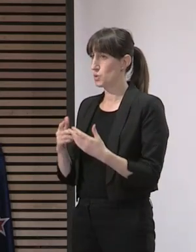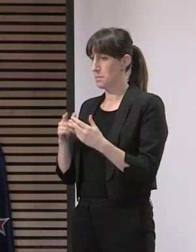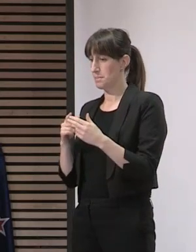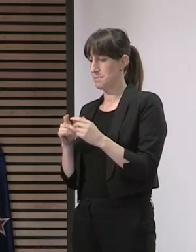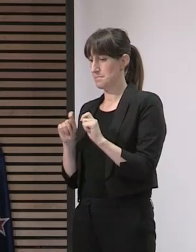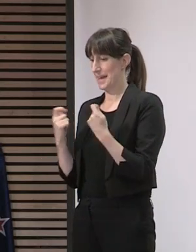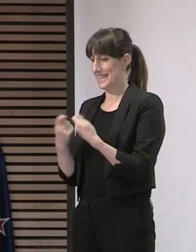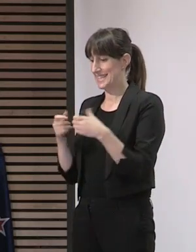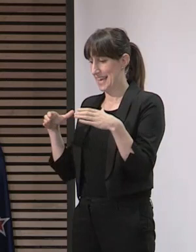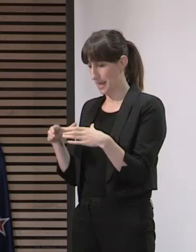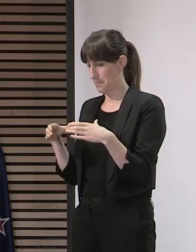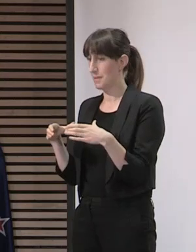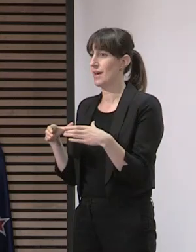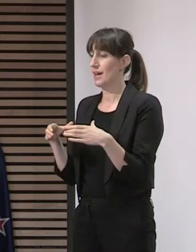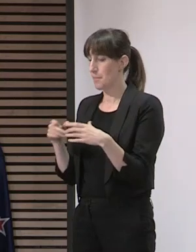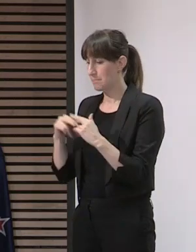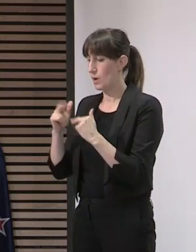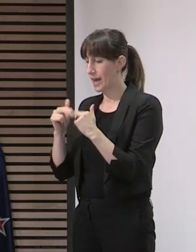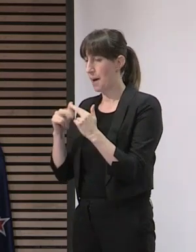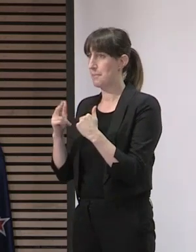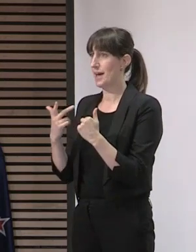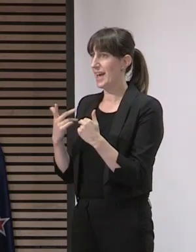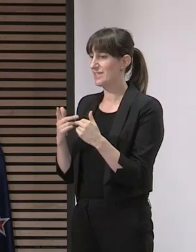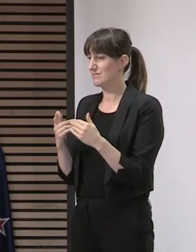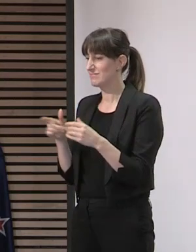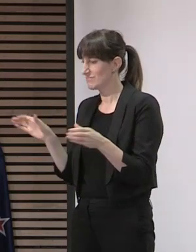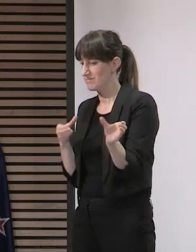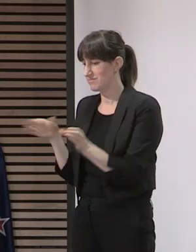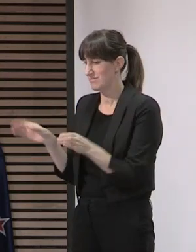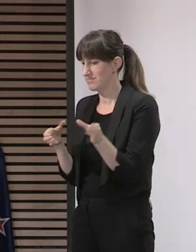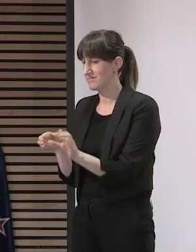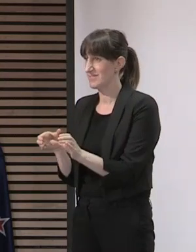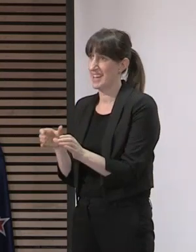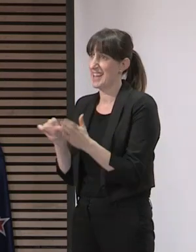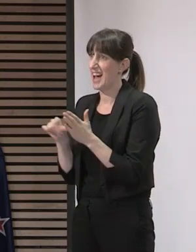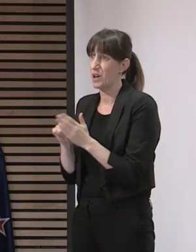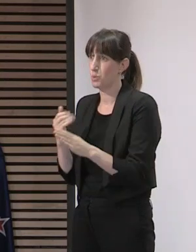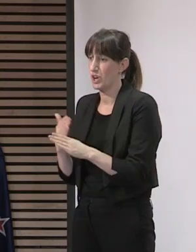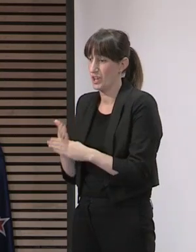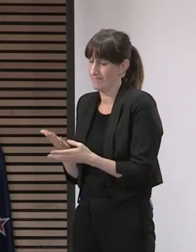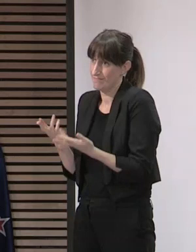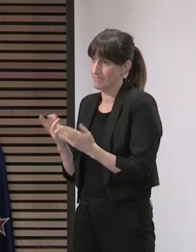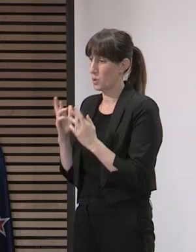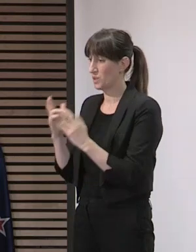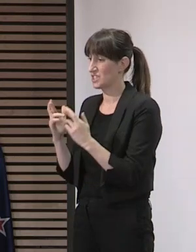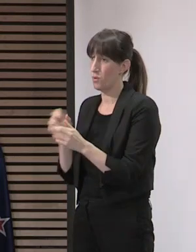again, I just repeat what I said this morning - it is no easy thing to rebuild a team after a coup. It is tough